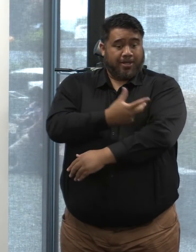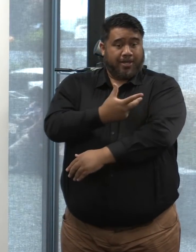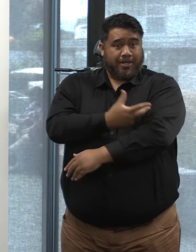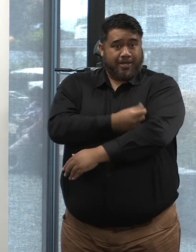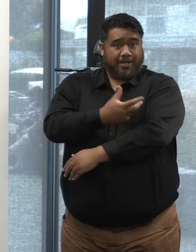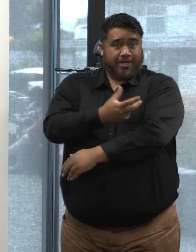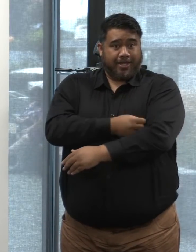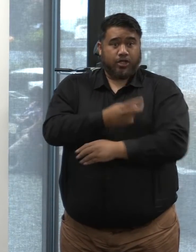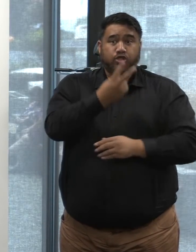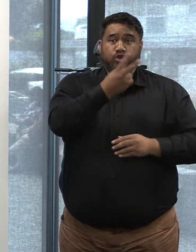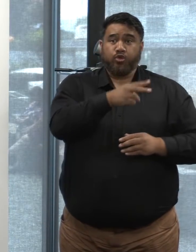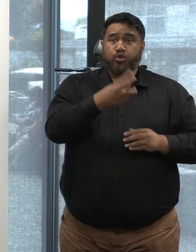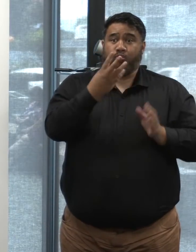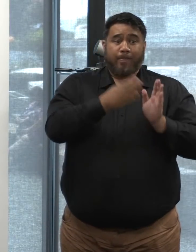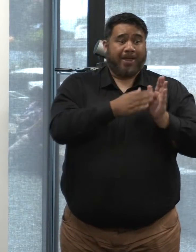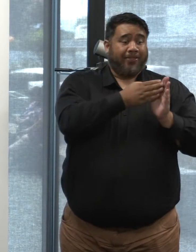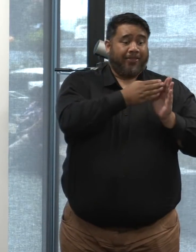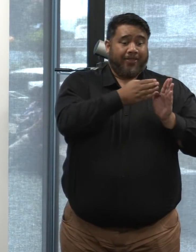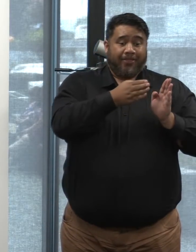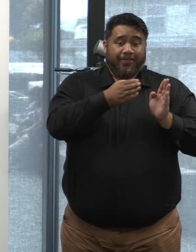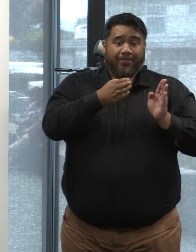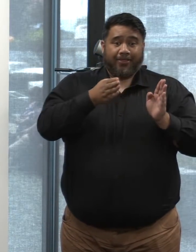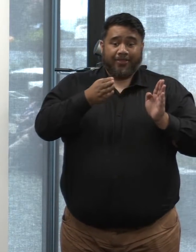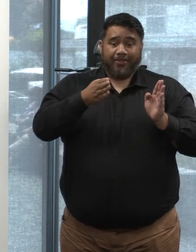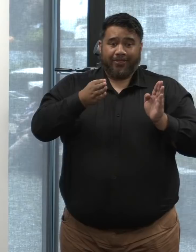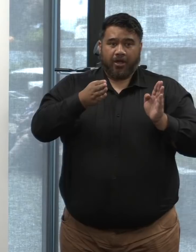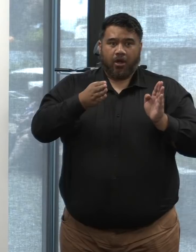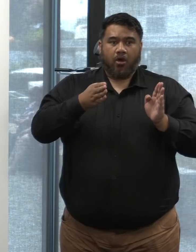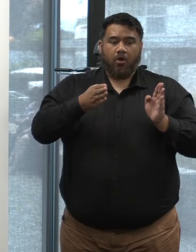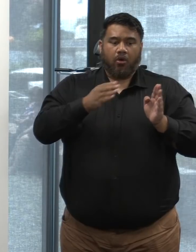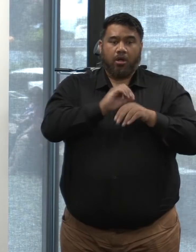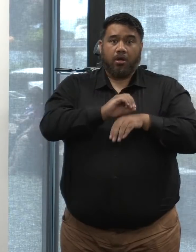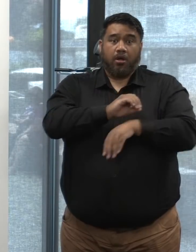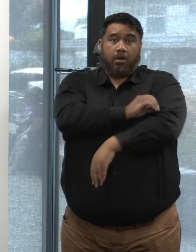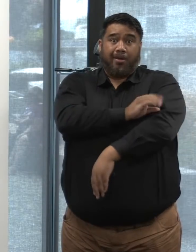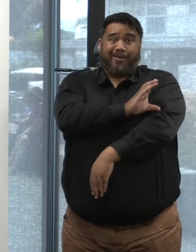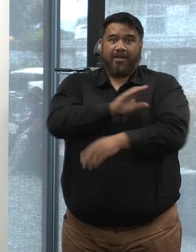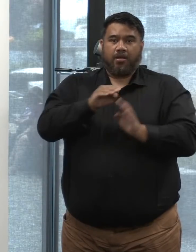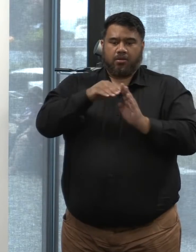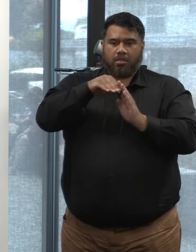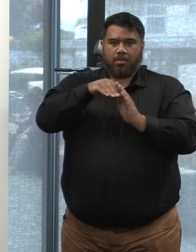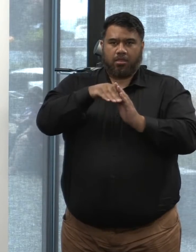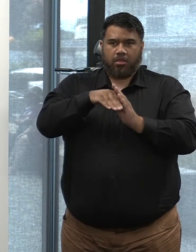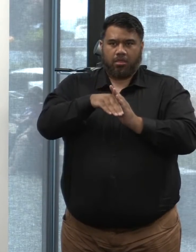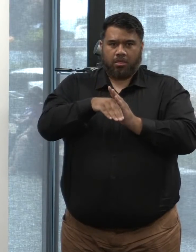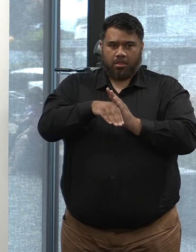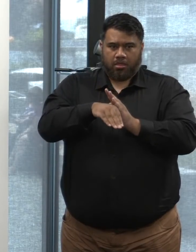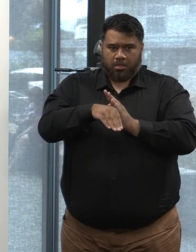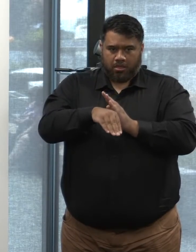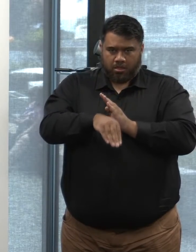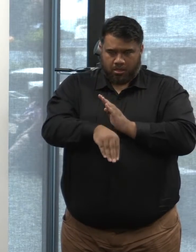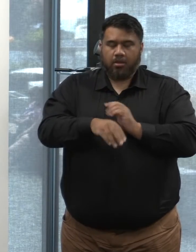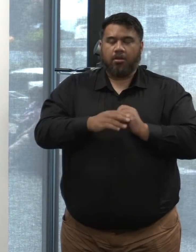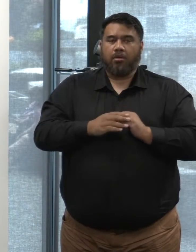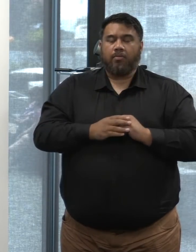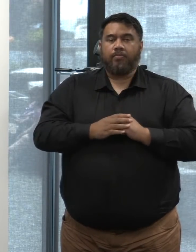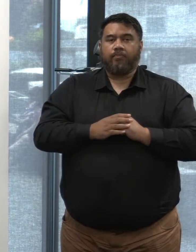interval in the trial was 6